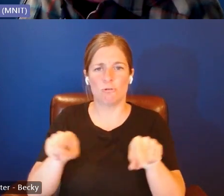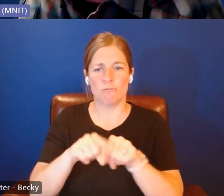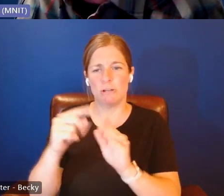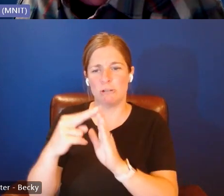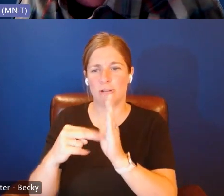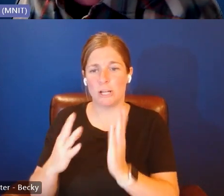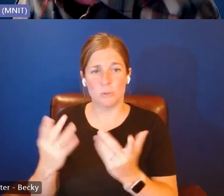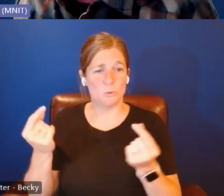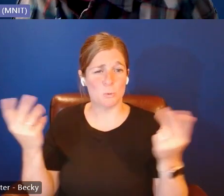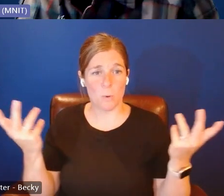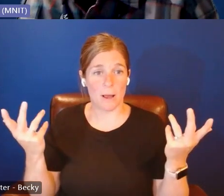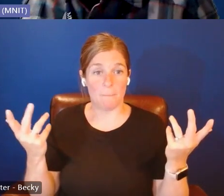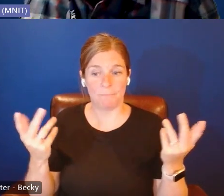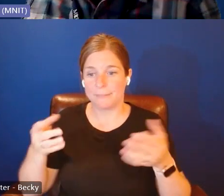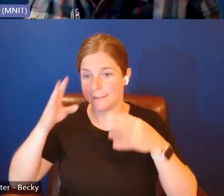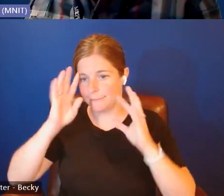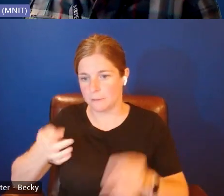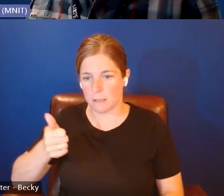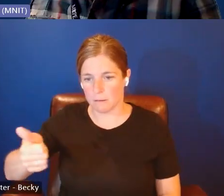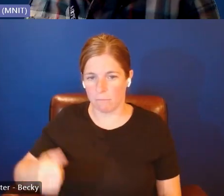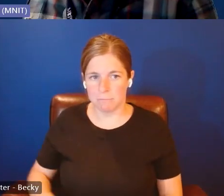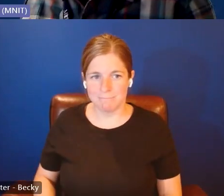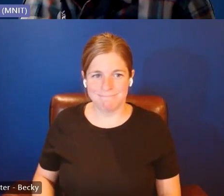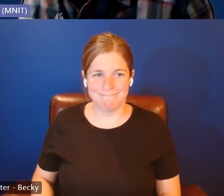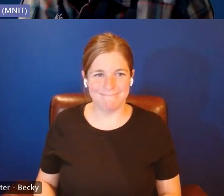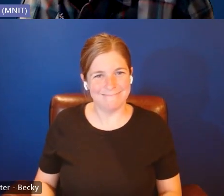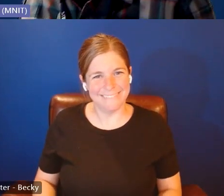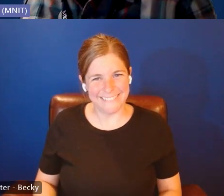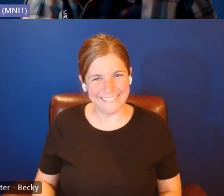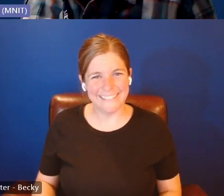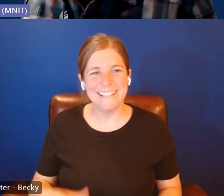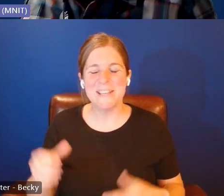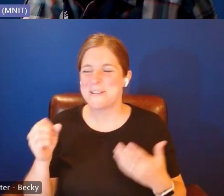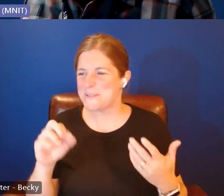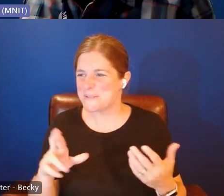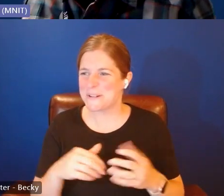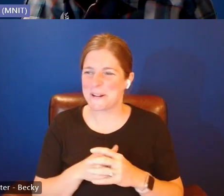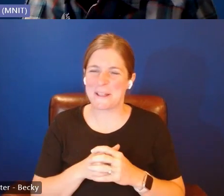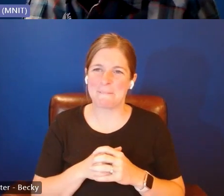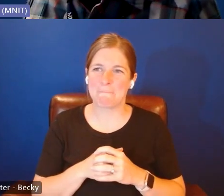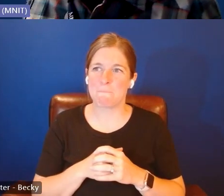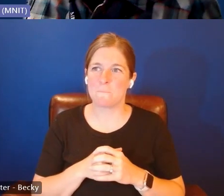They present things slightly differently, or more importantly, maybe not in a way